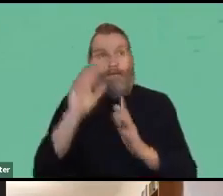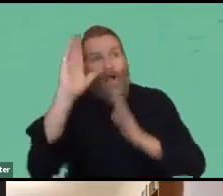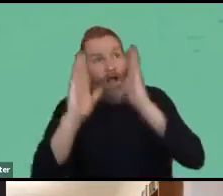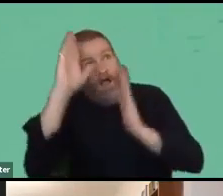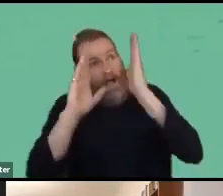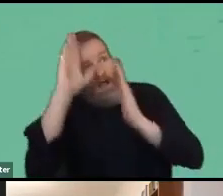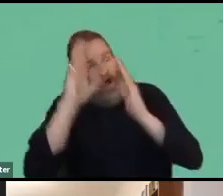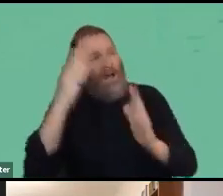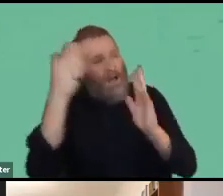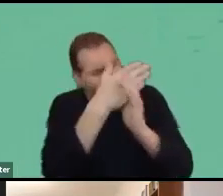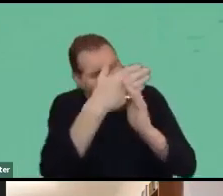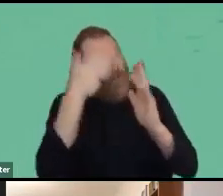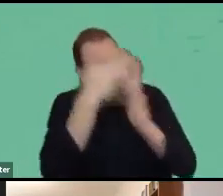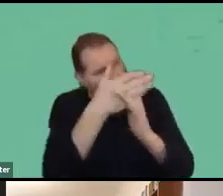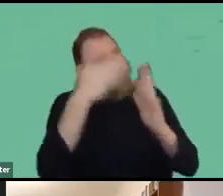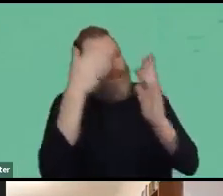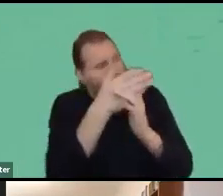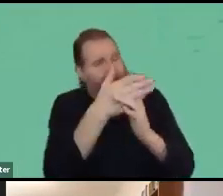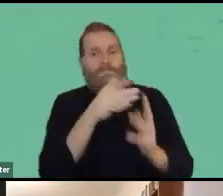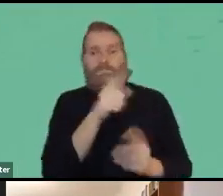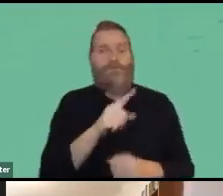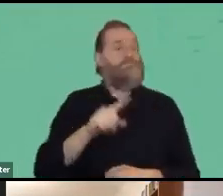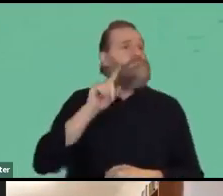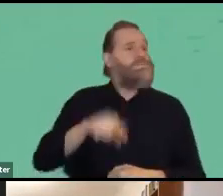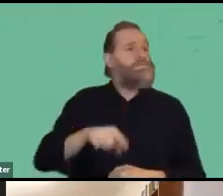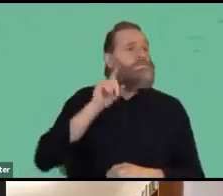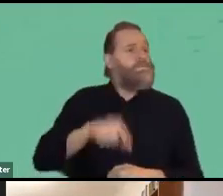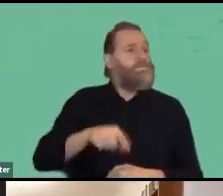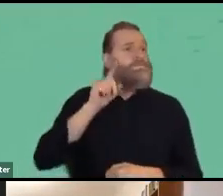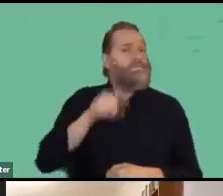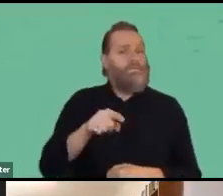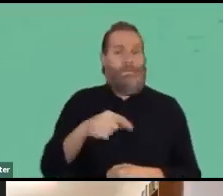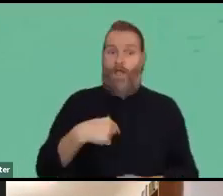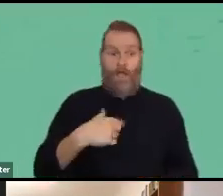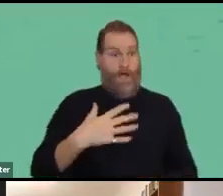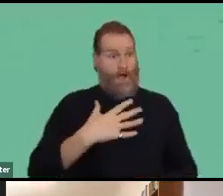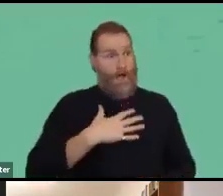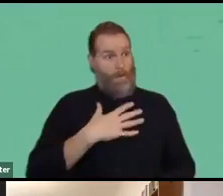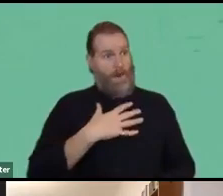can I ask you a question, and I just wanted to ask a question about when I would receive a reply from